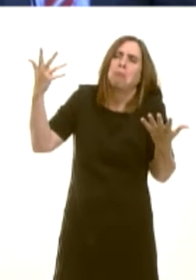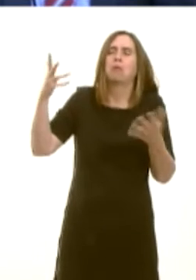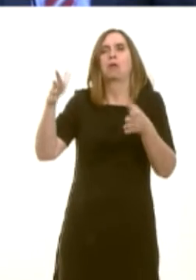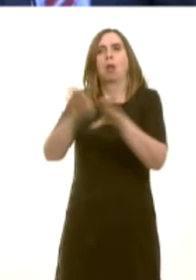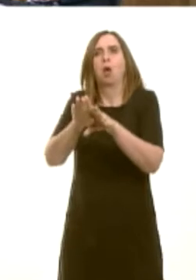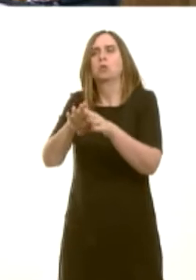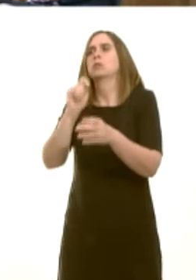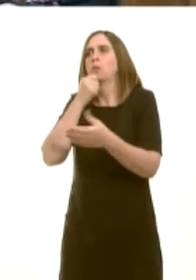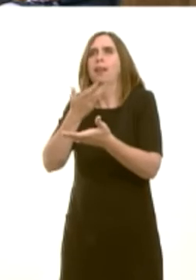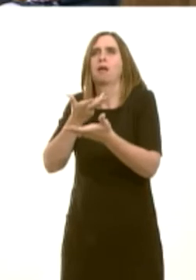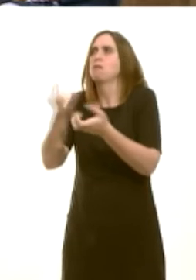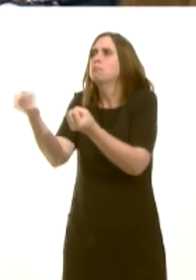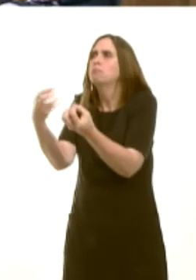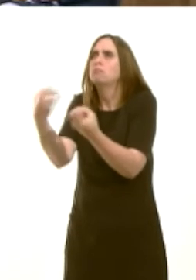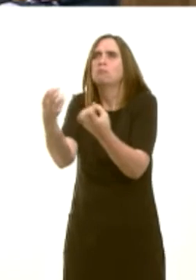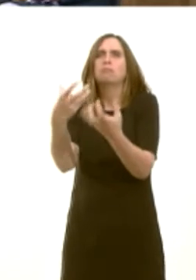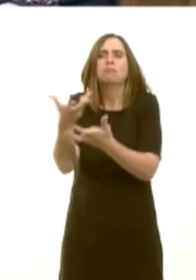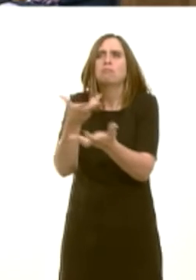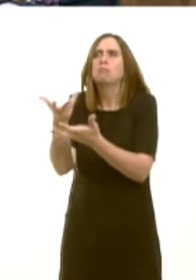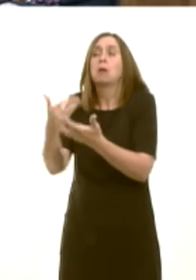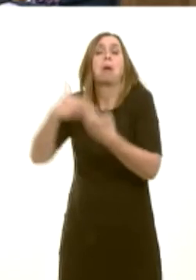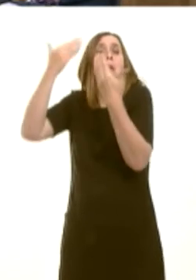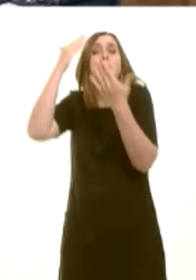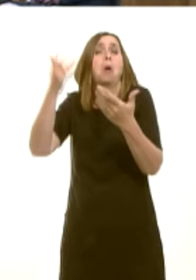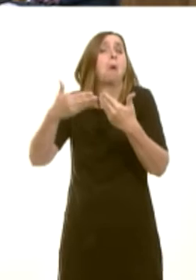process. So, without prejudice to what any decision might be, there will, of course,